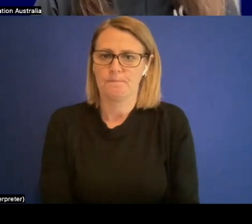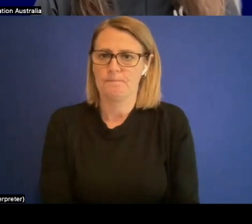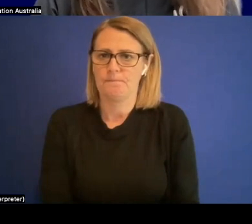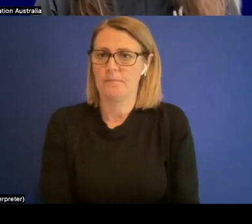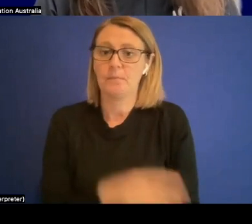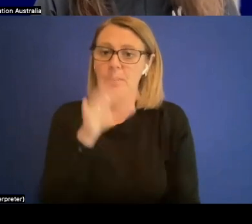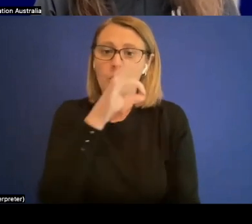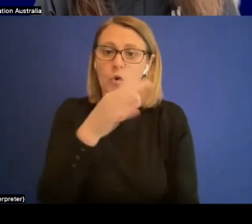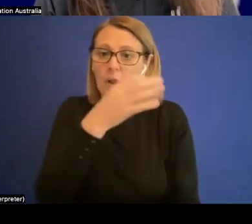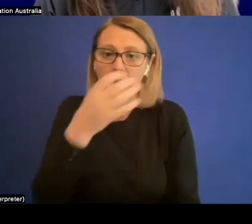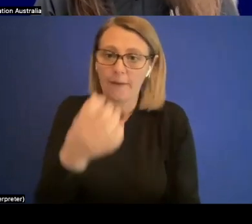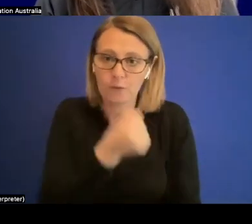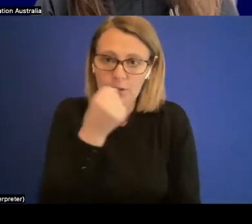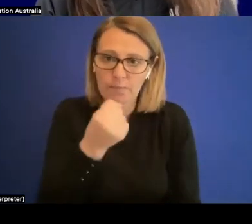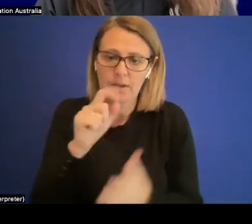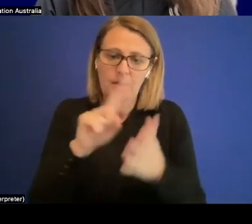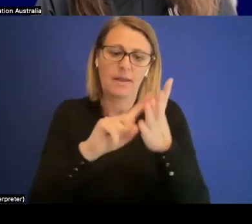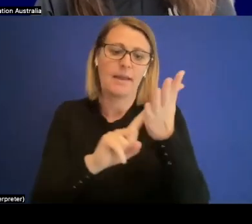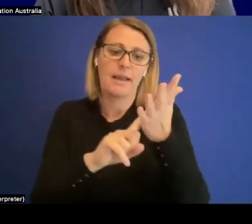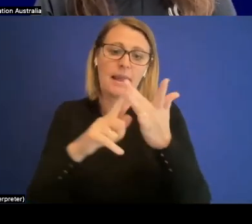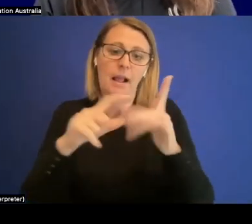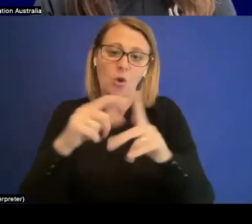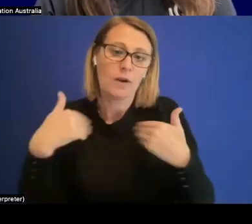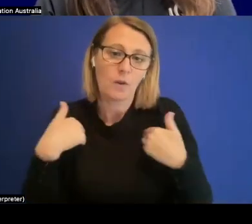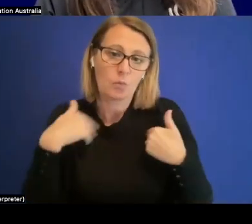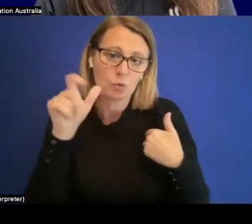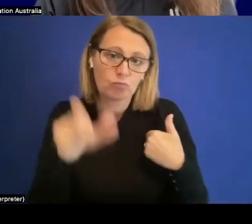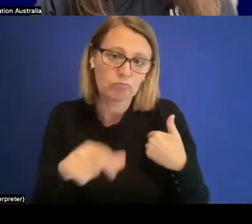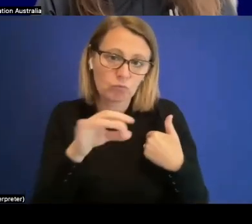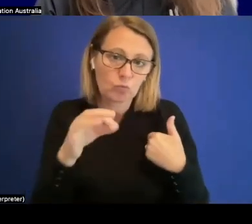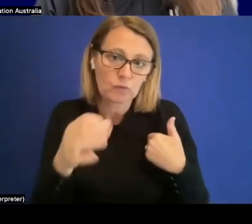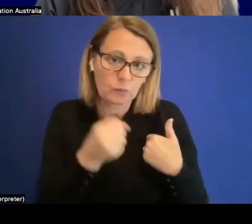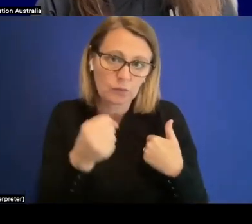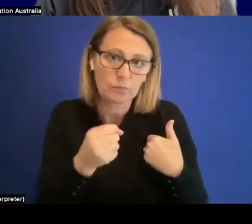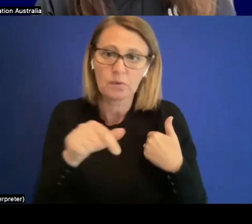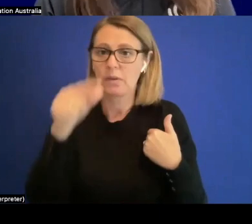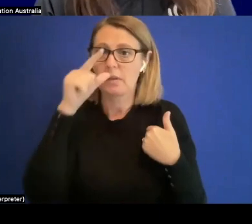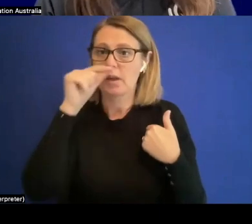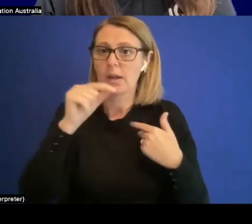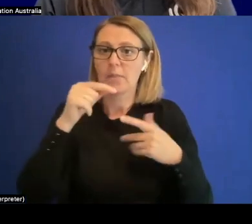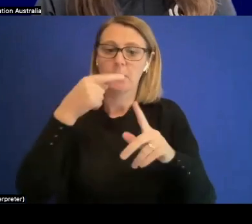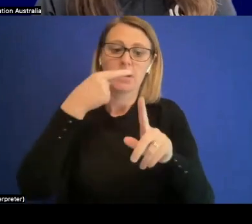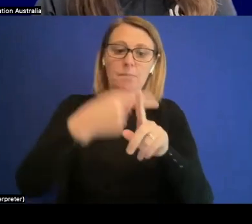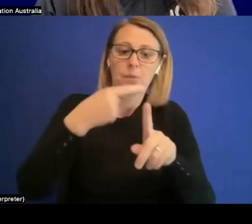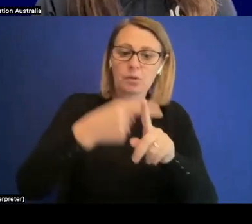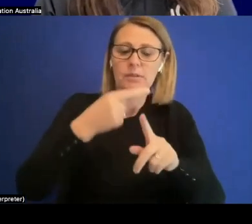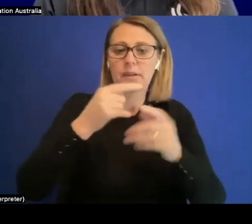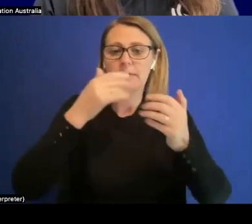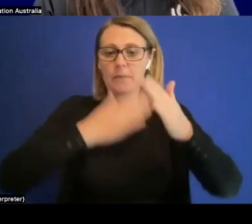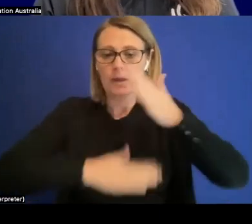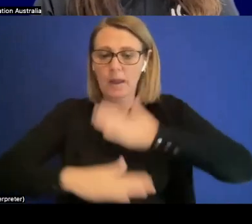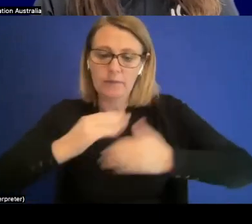to be an allied health professional. They could be a positive behaviour support practitioner.